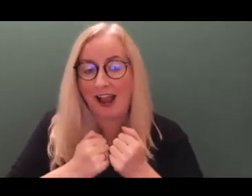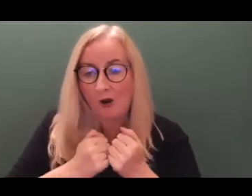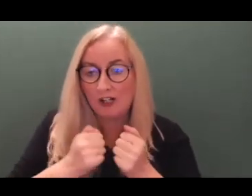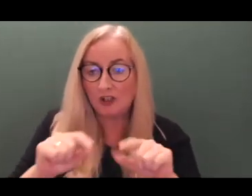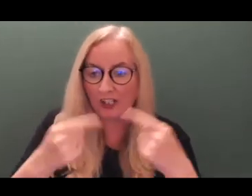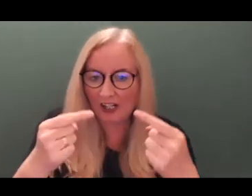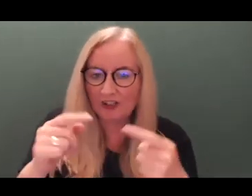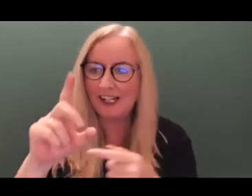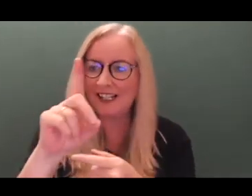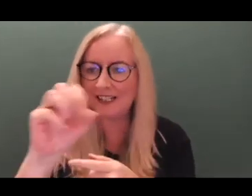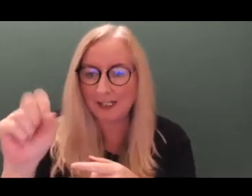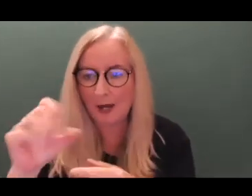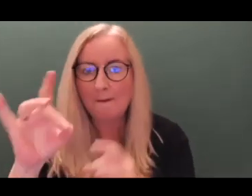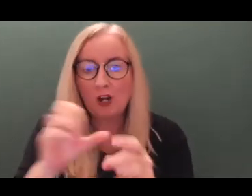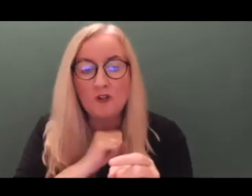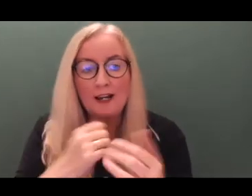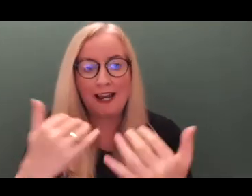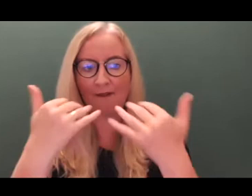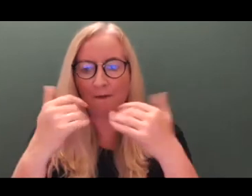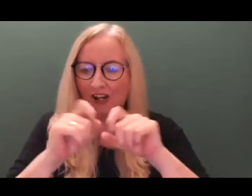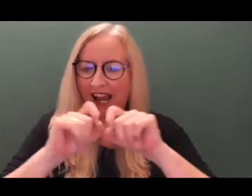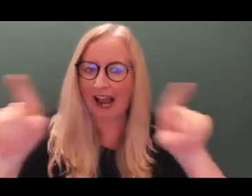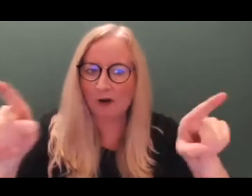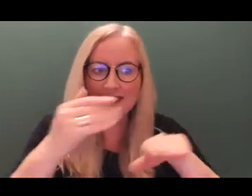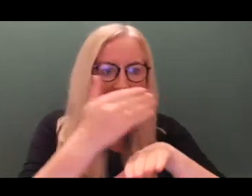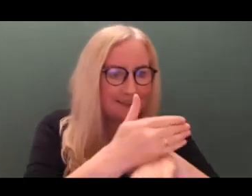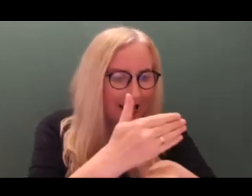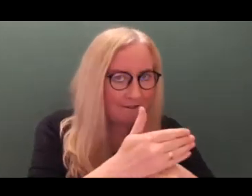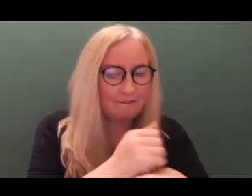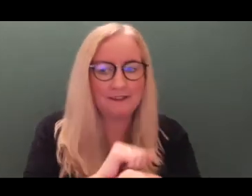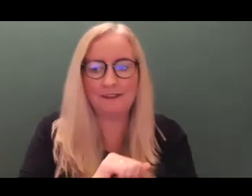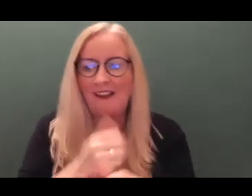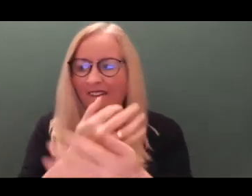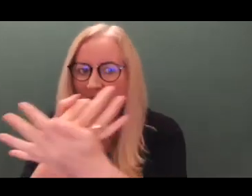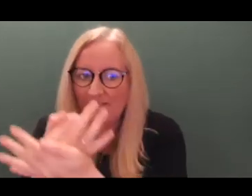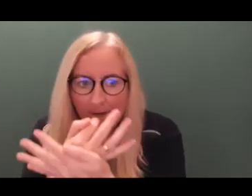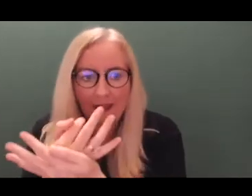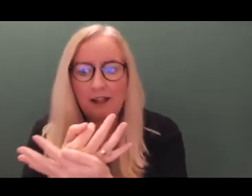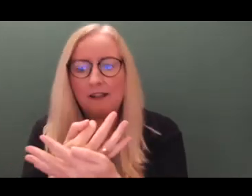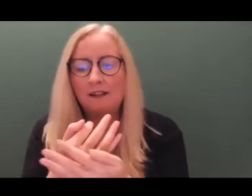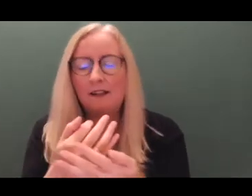to get messages out to staff and to families and anybody else that's a circle of support about what